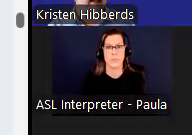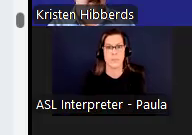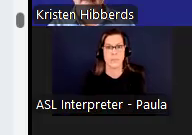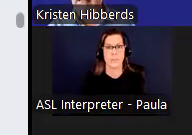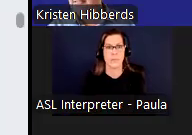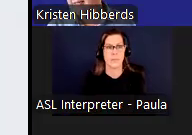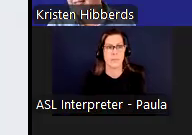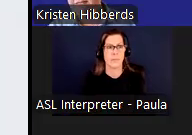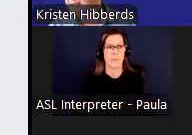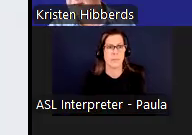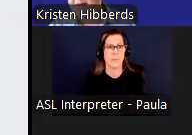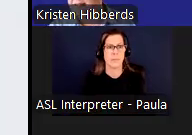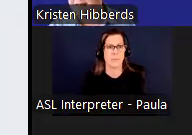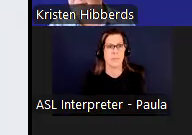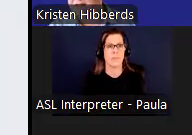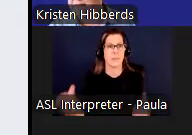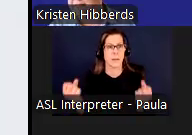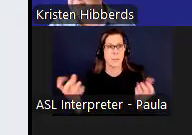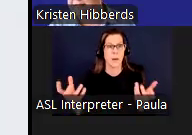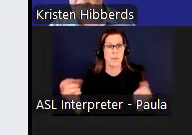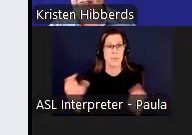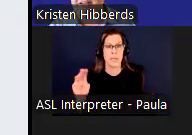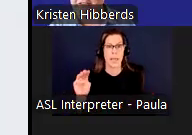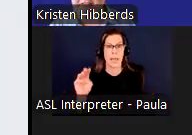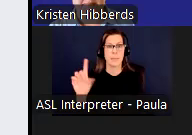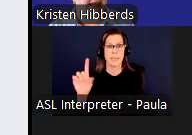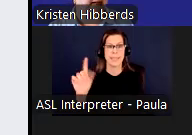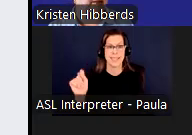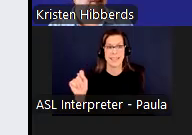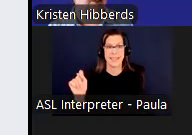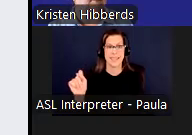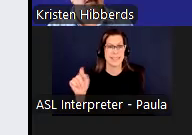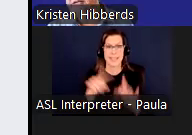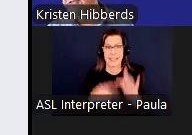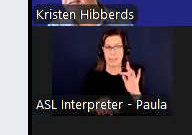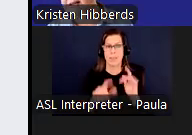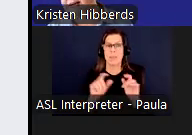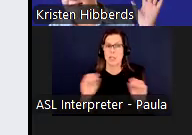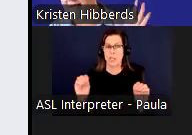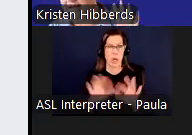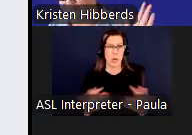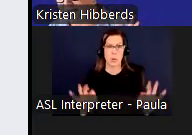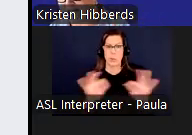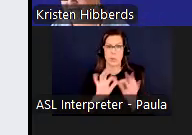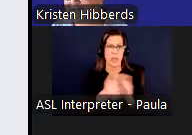because there was no substance changes made. Just as an FYI.